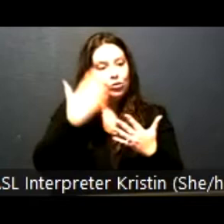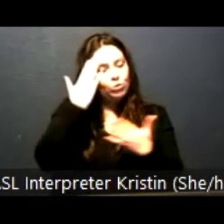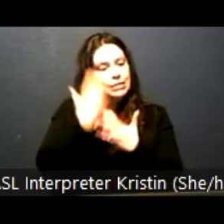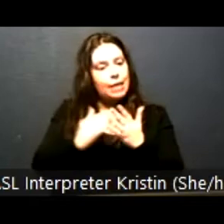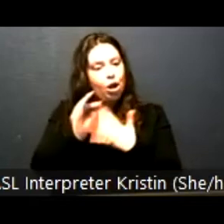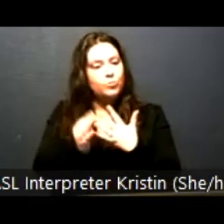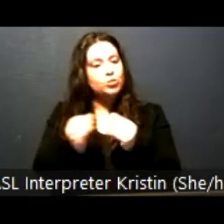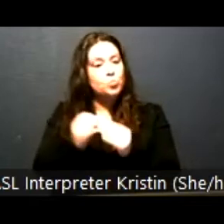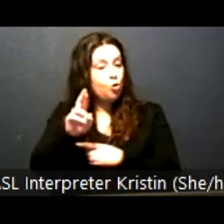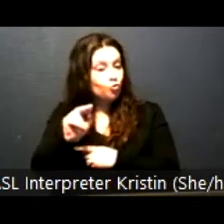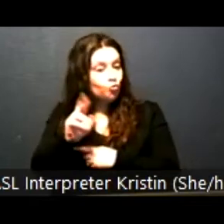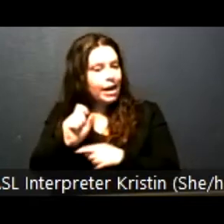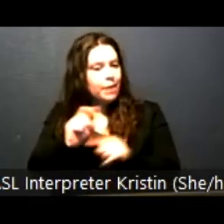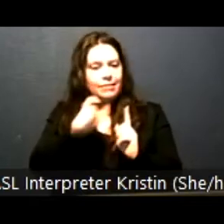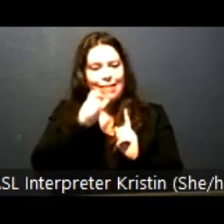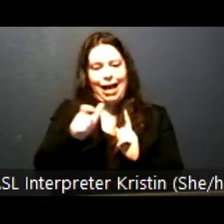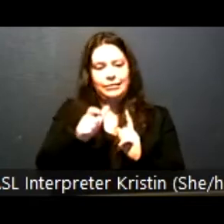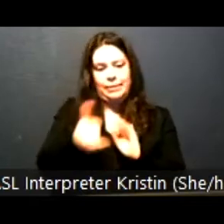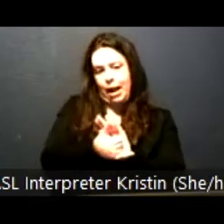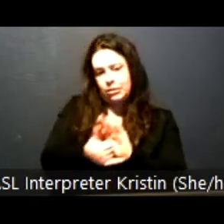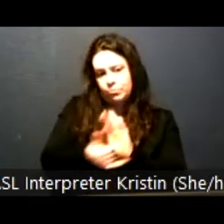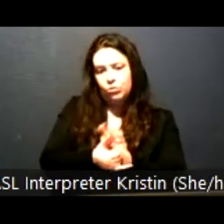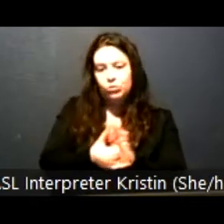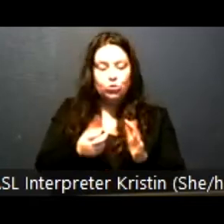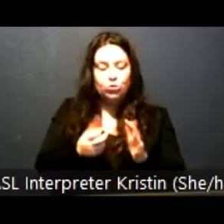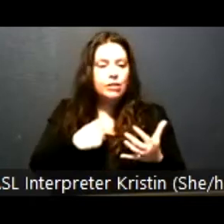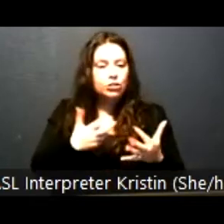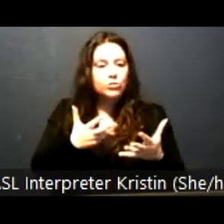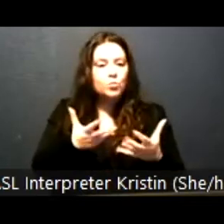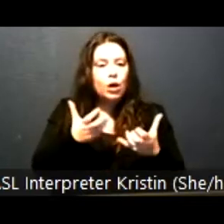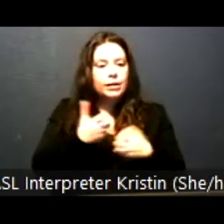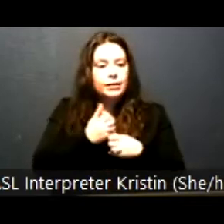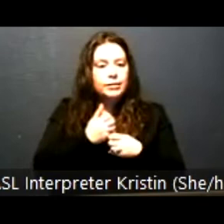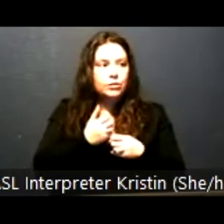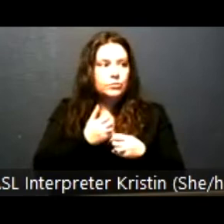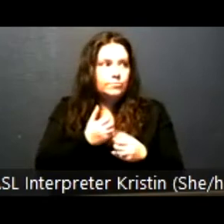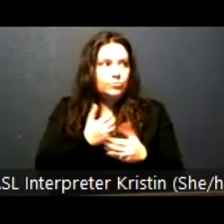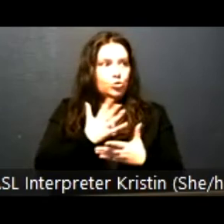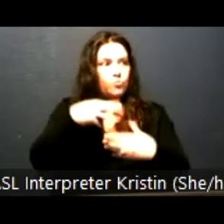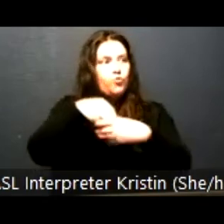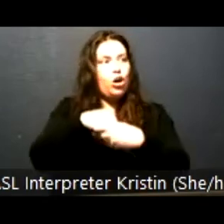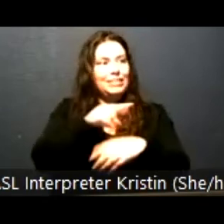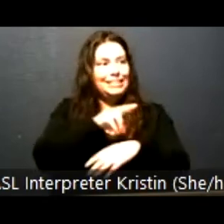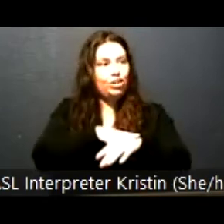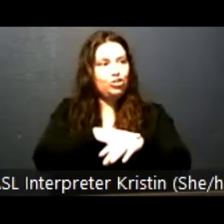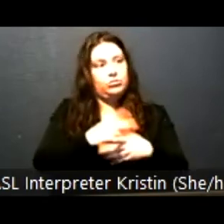I just always really liked nature largely from, from where I grew up. >>Erika: Oh, amazing and